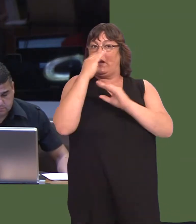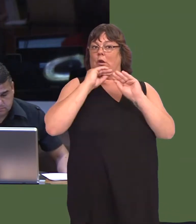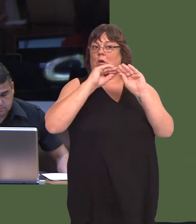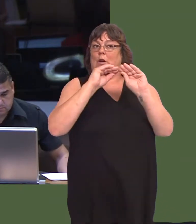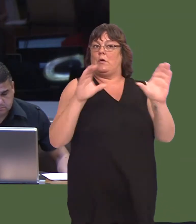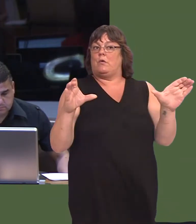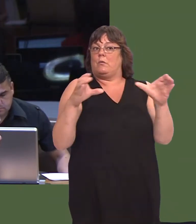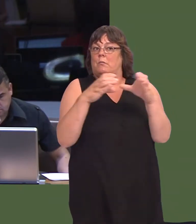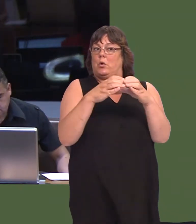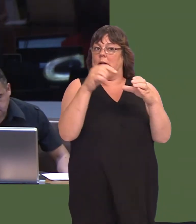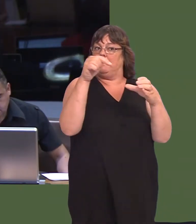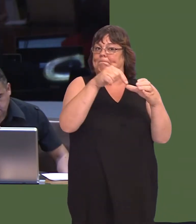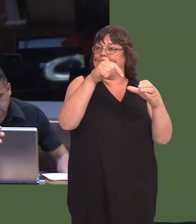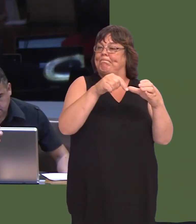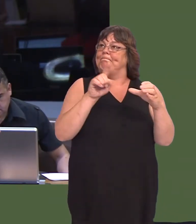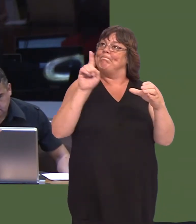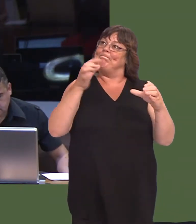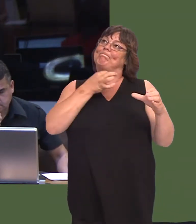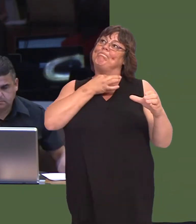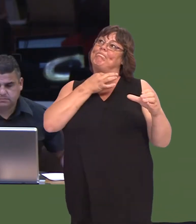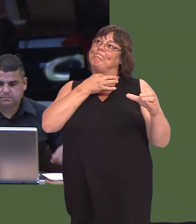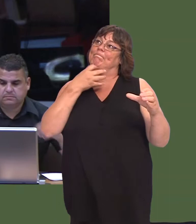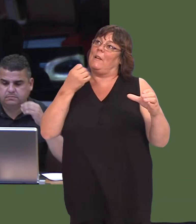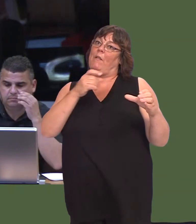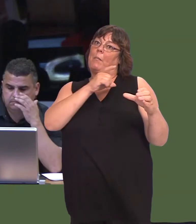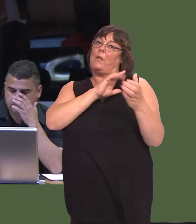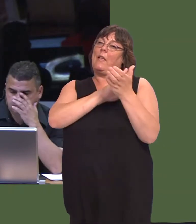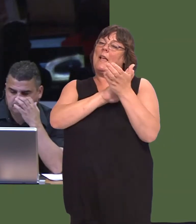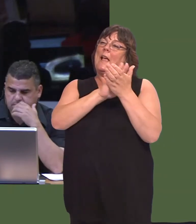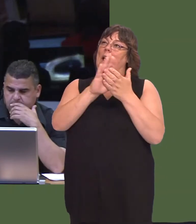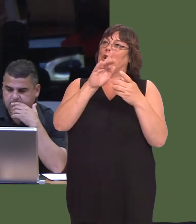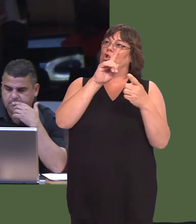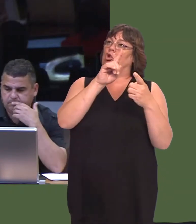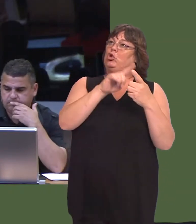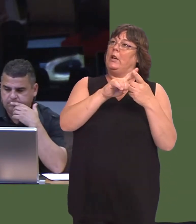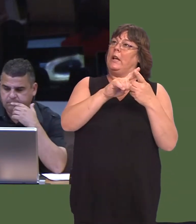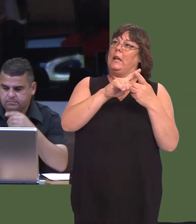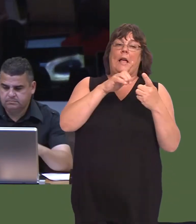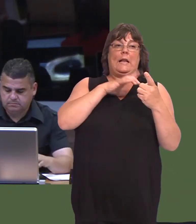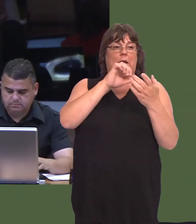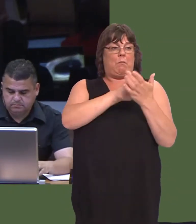The risk with that is that the higher education dimension gets its proper place, but at the